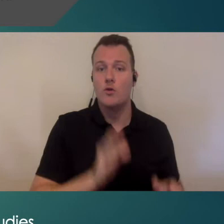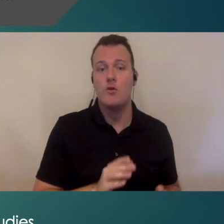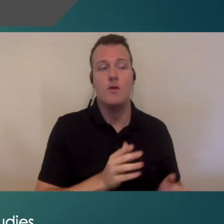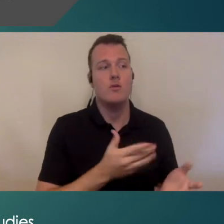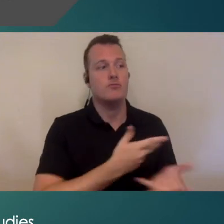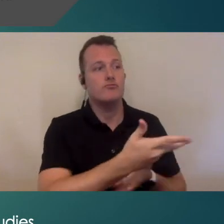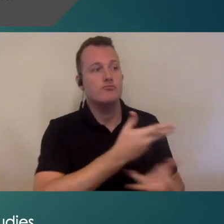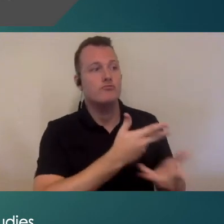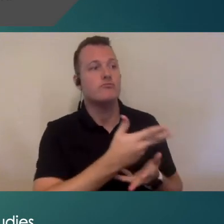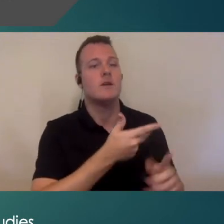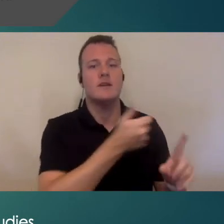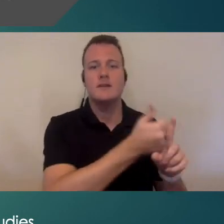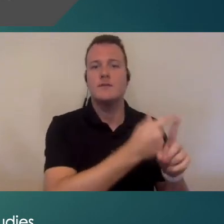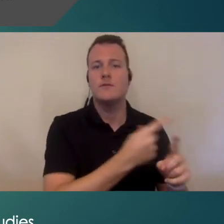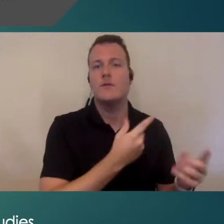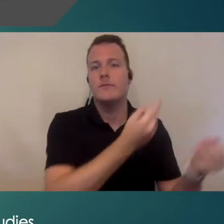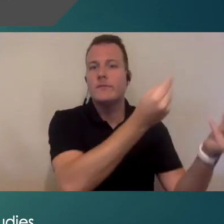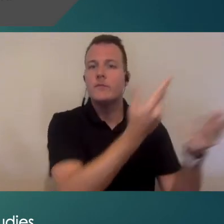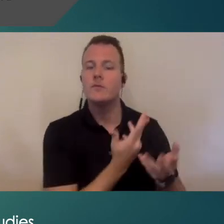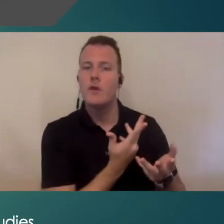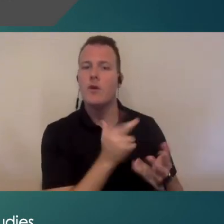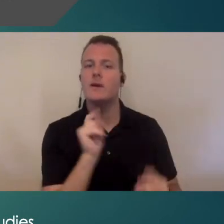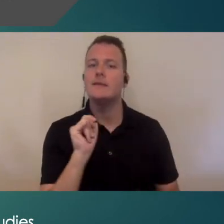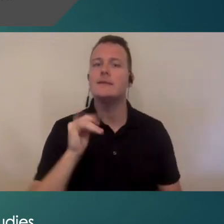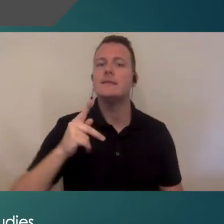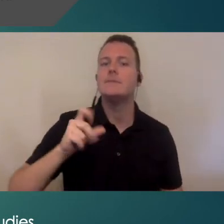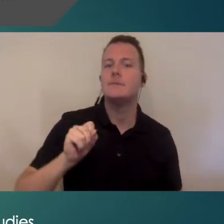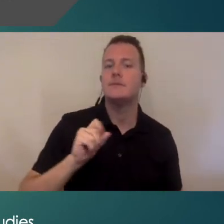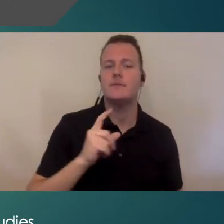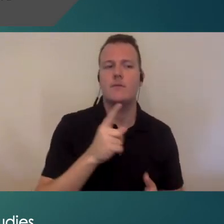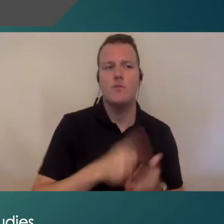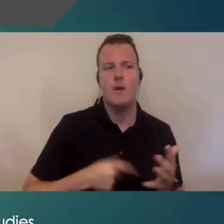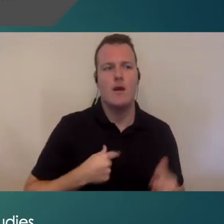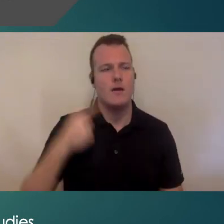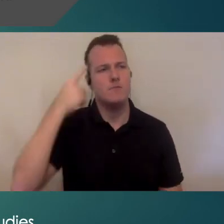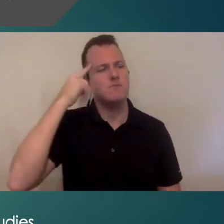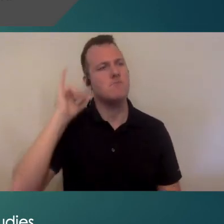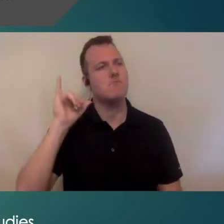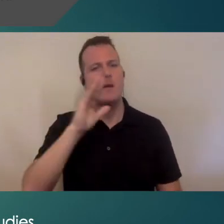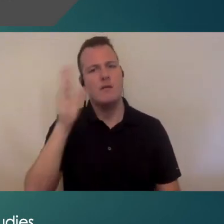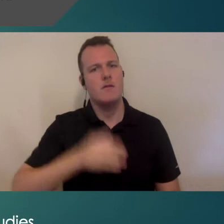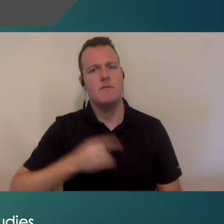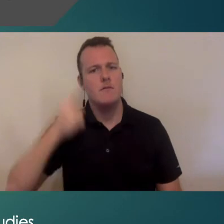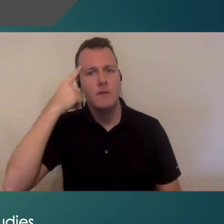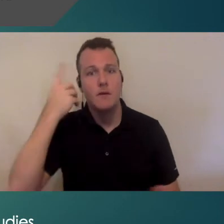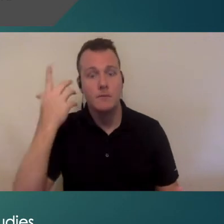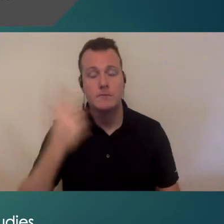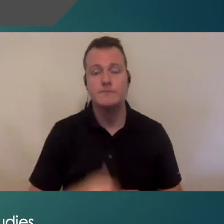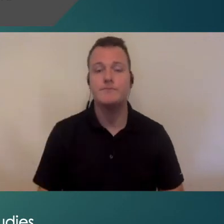tricks of ways to answer things that you may not have thought of. And then you're